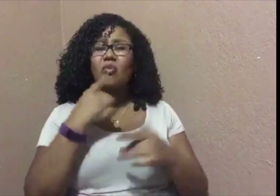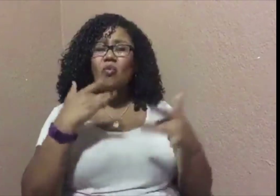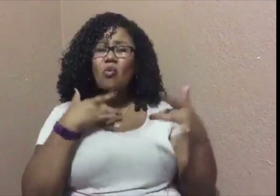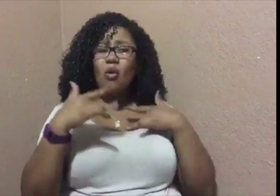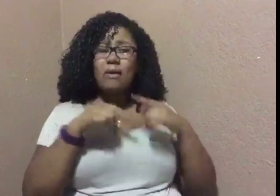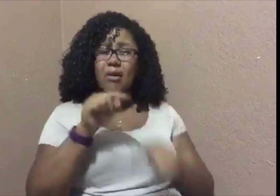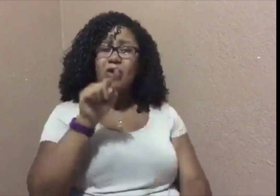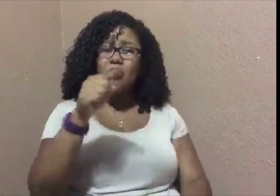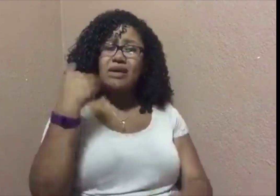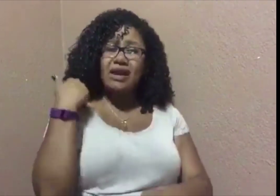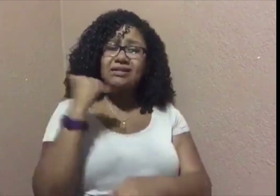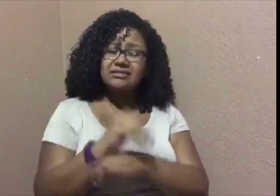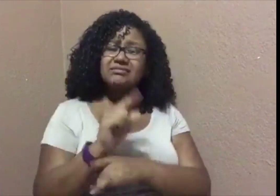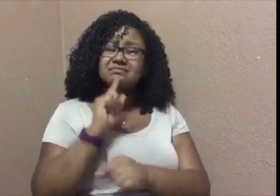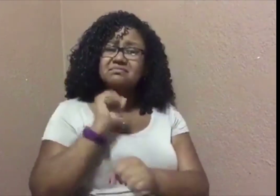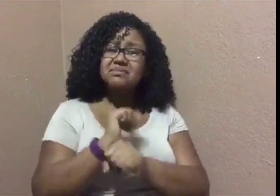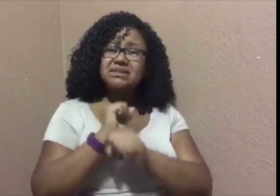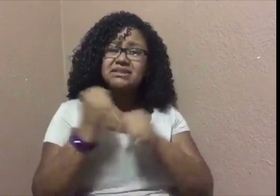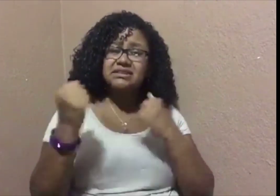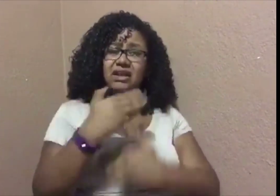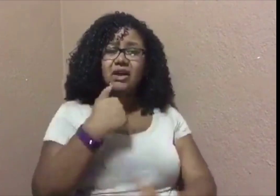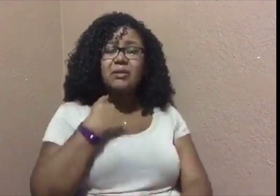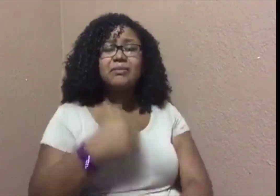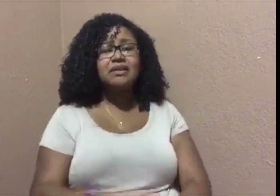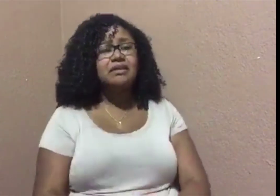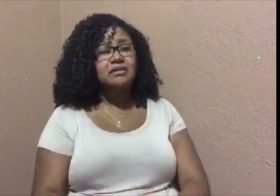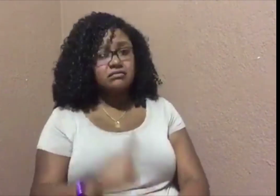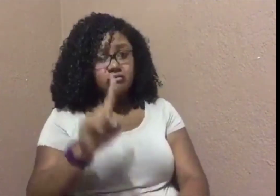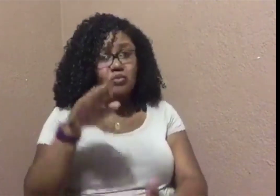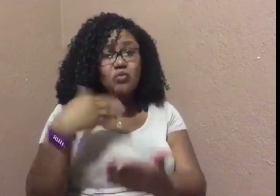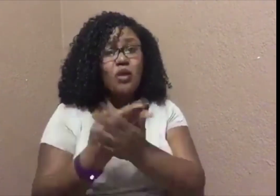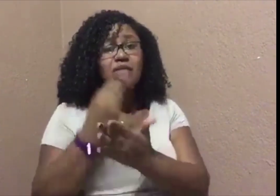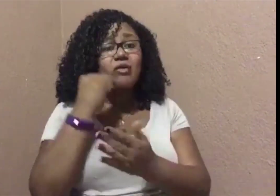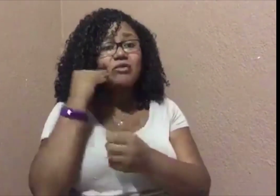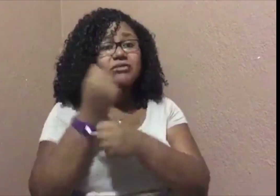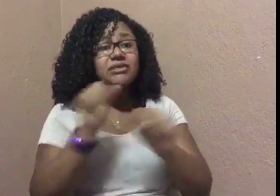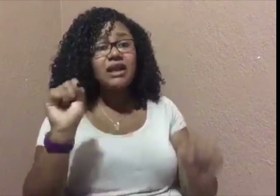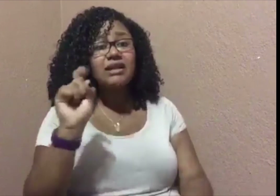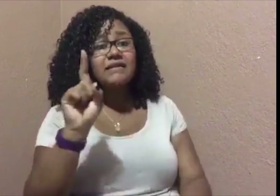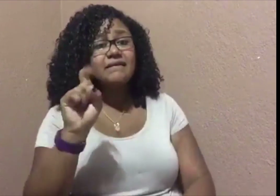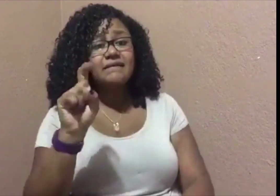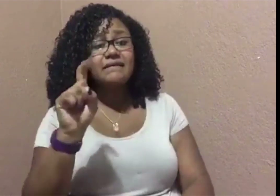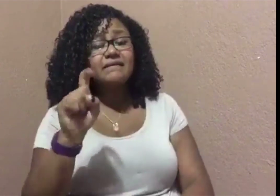“I was really worried about you last night, you scared me, did you make it home okay?”